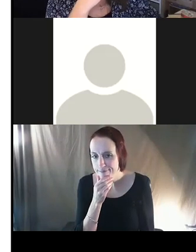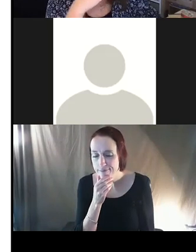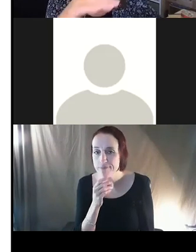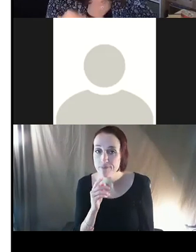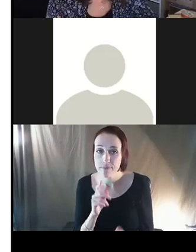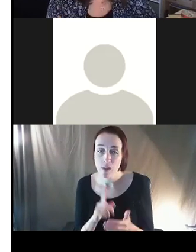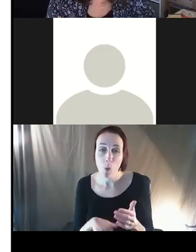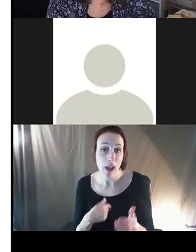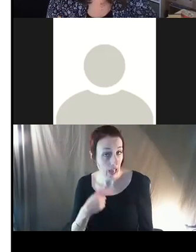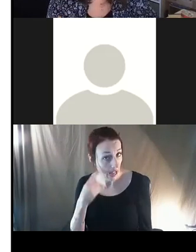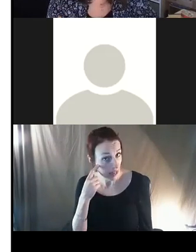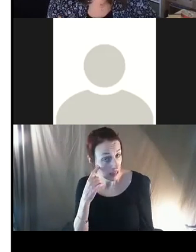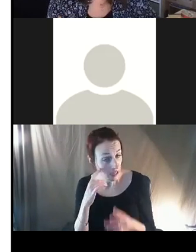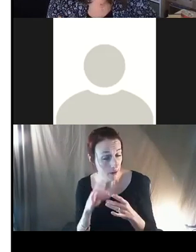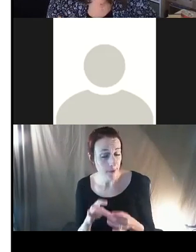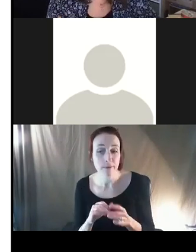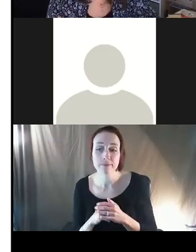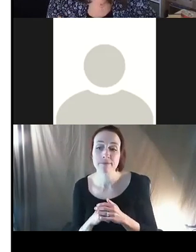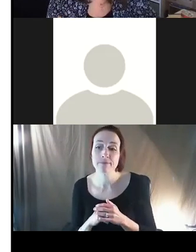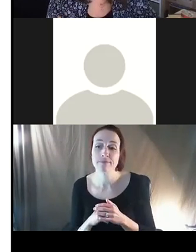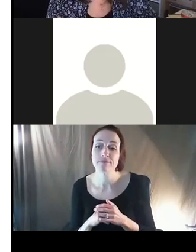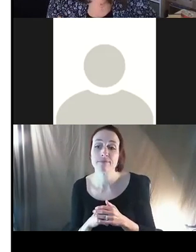how technical is the article?